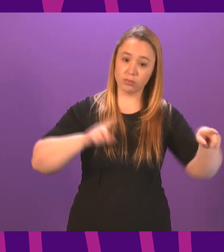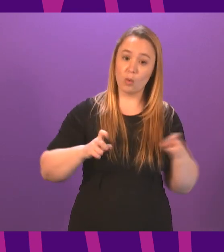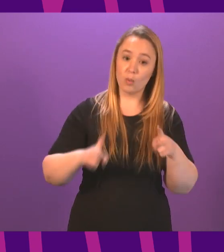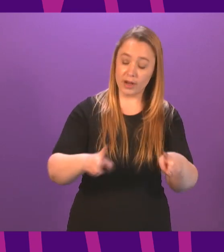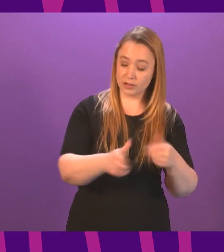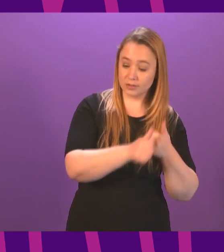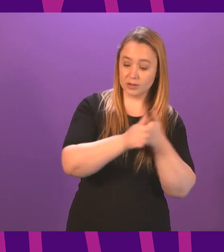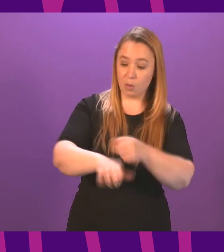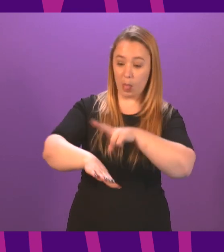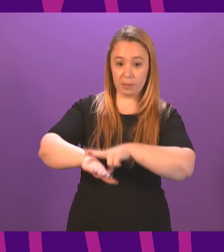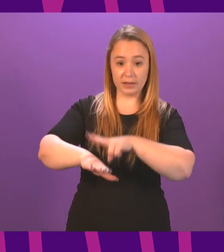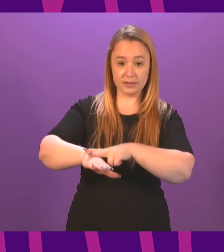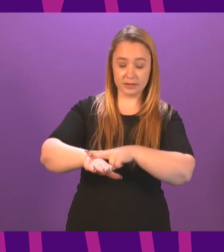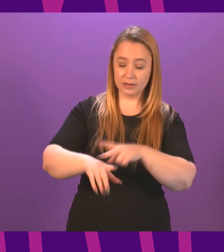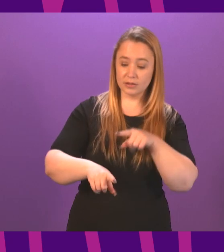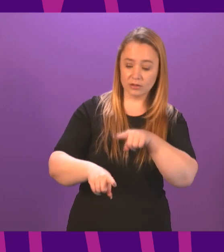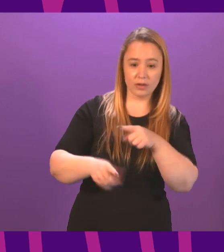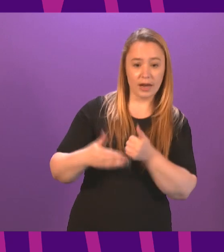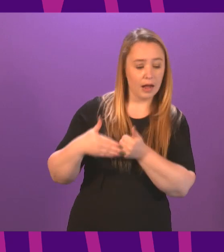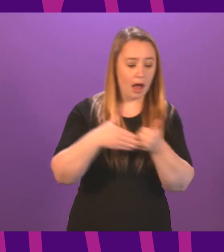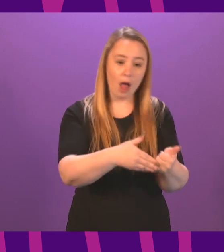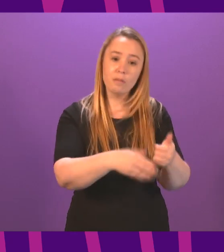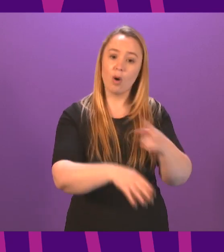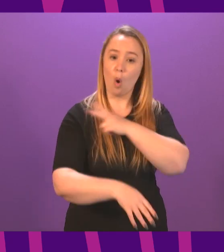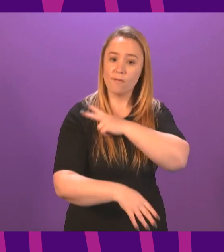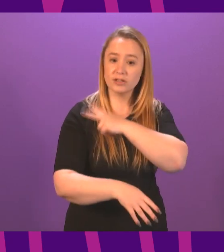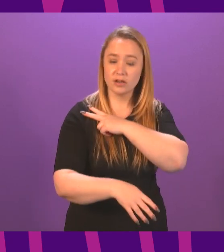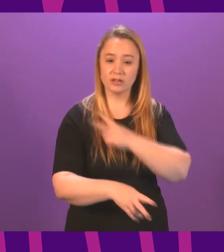health of their officers and support staff, and we will continue to have dialogue with